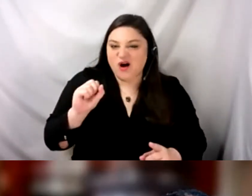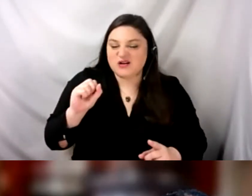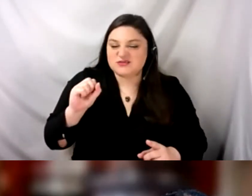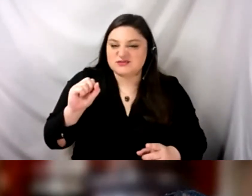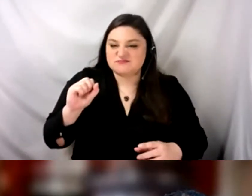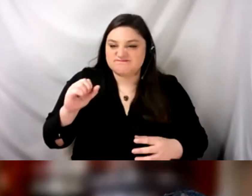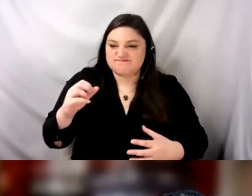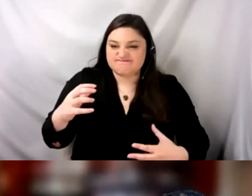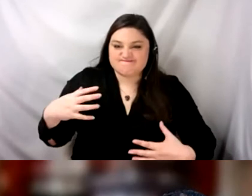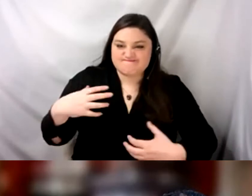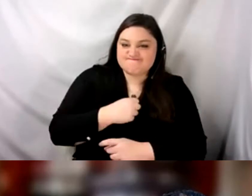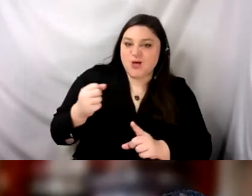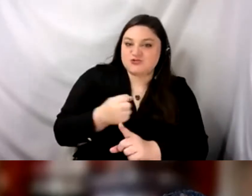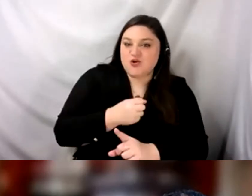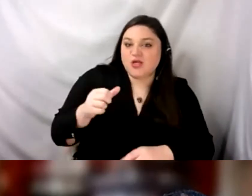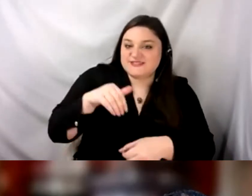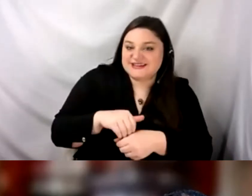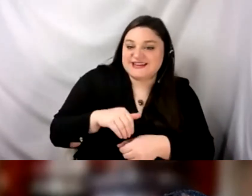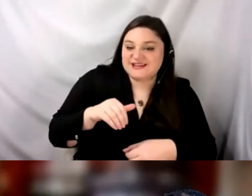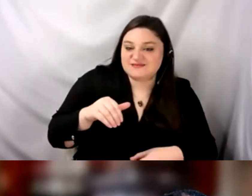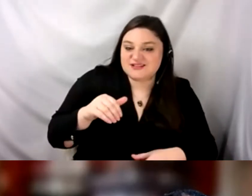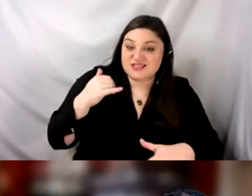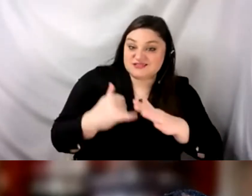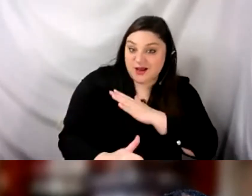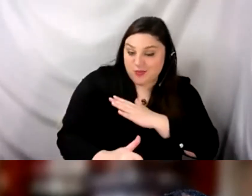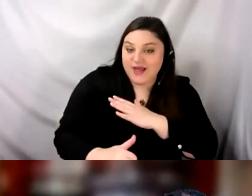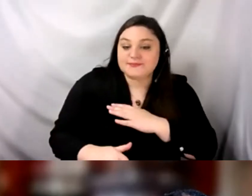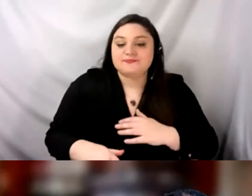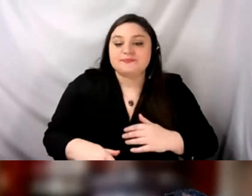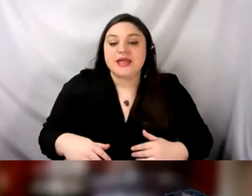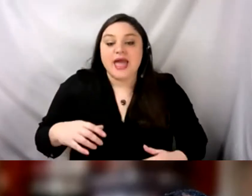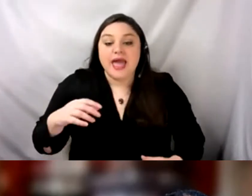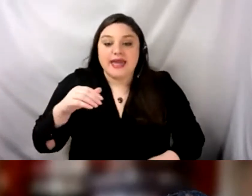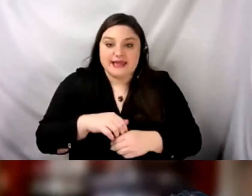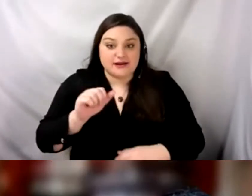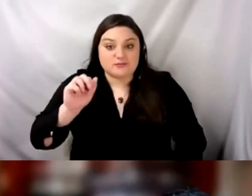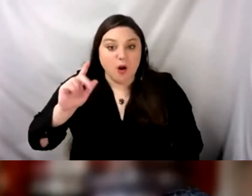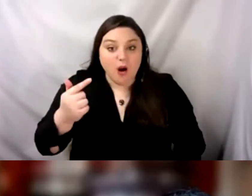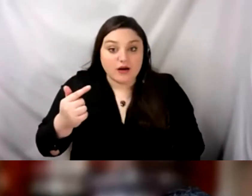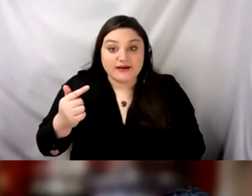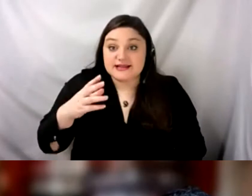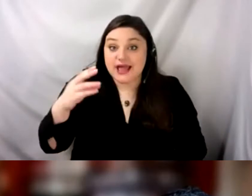2021 at 6:00 p.m. and the reason why was assaulted was because I was getting masks to the couple sitting beside